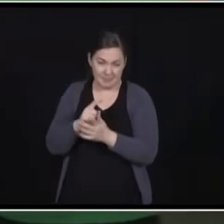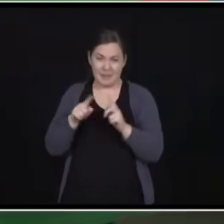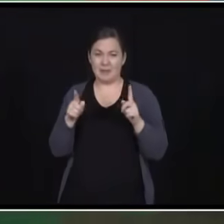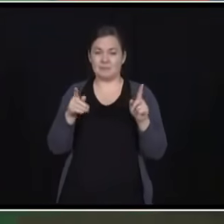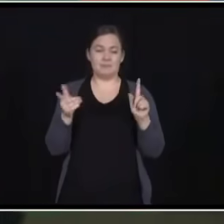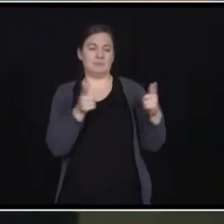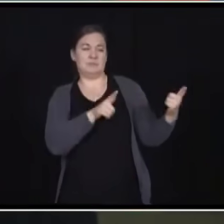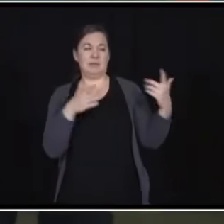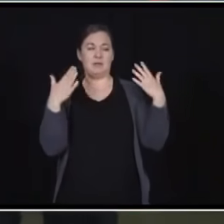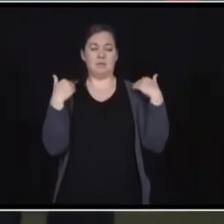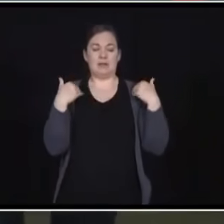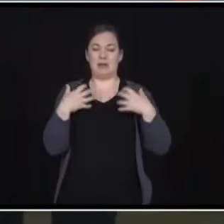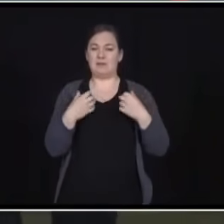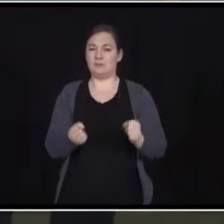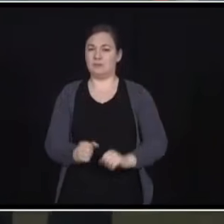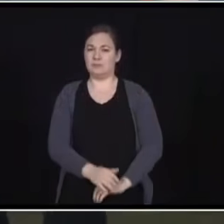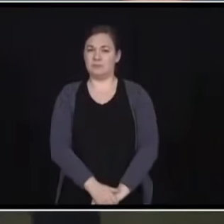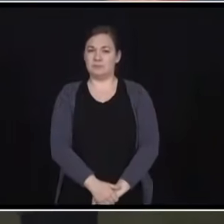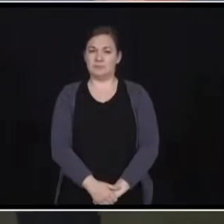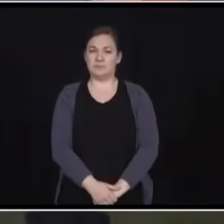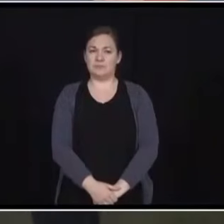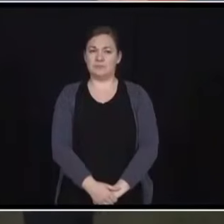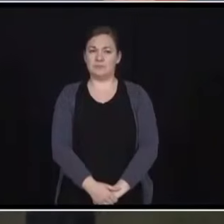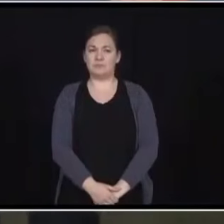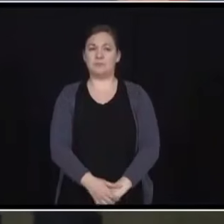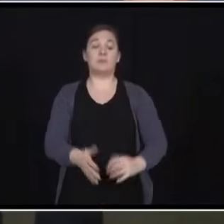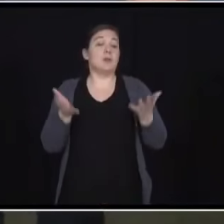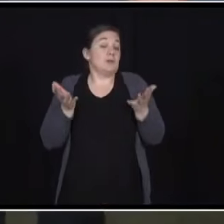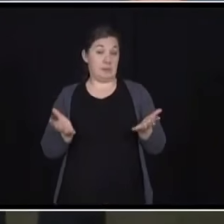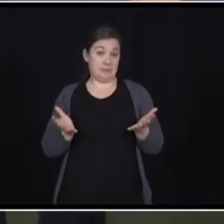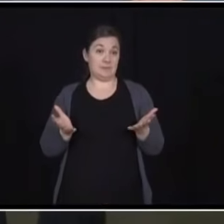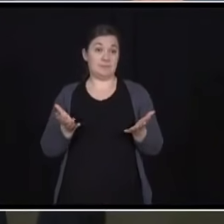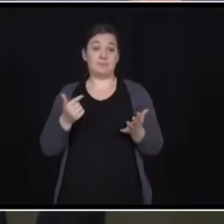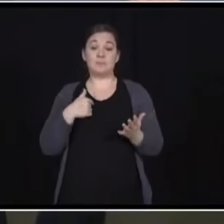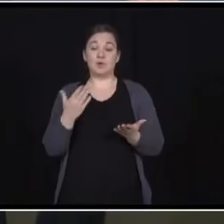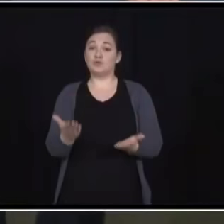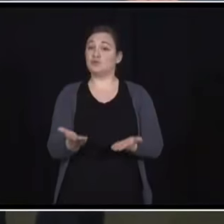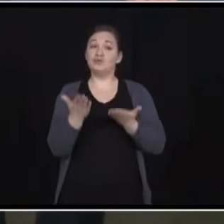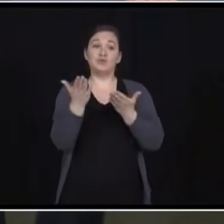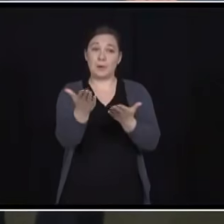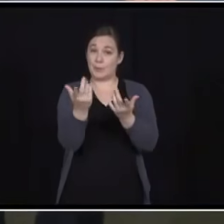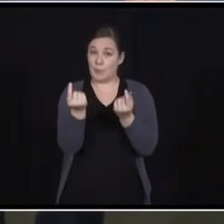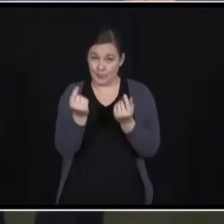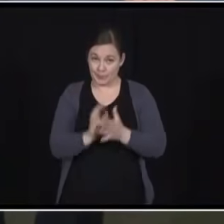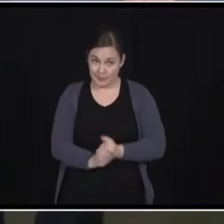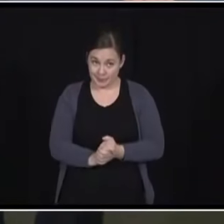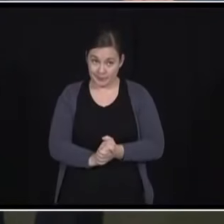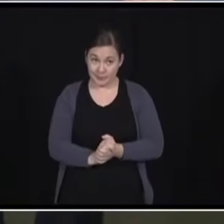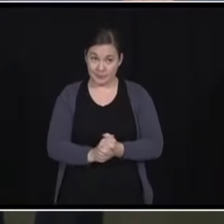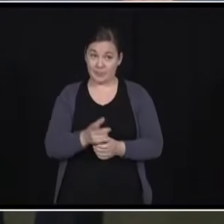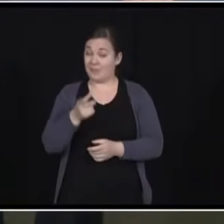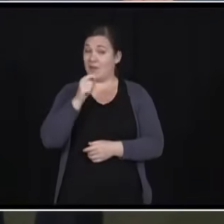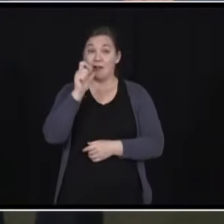people safe at Christmas? It will help but I will pass this back over